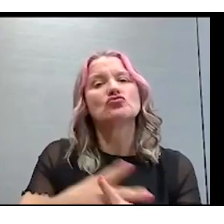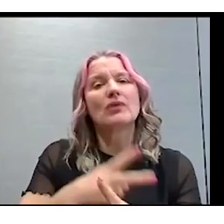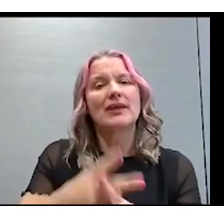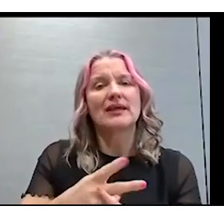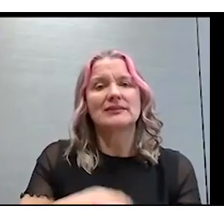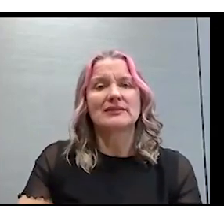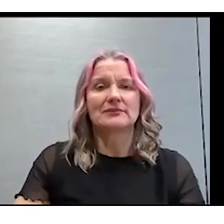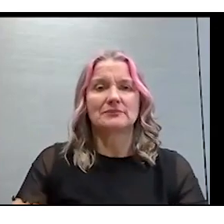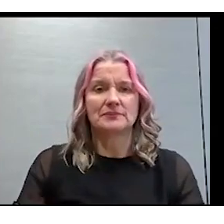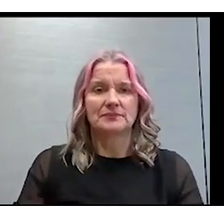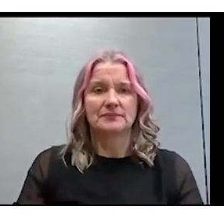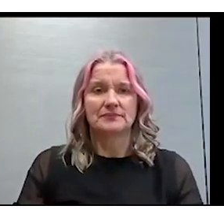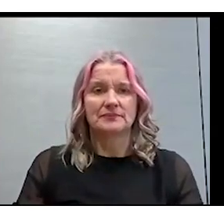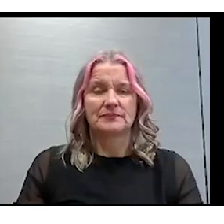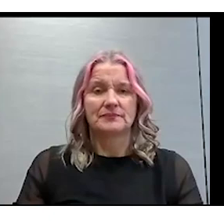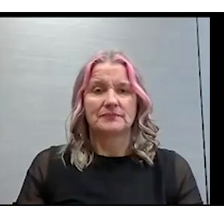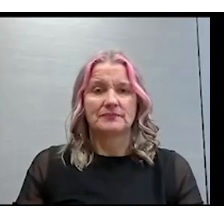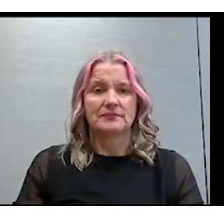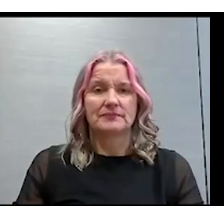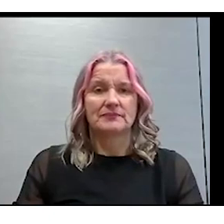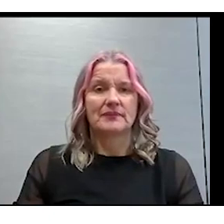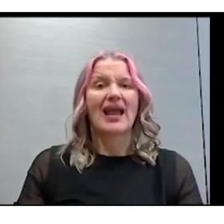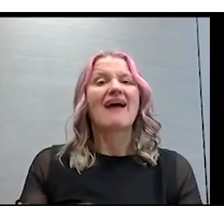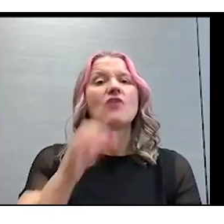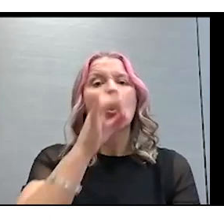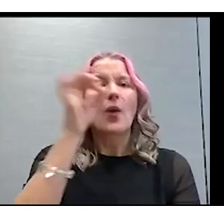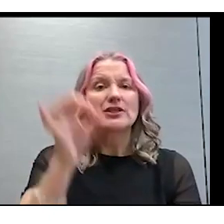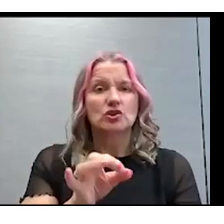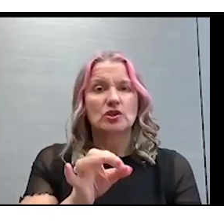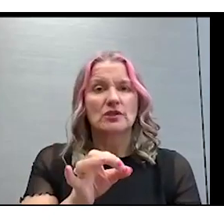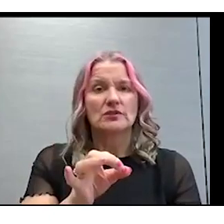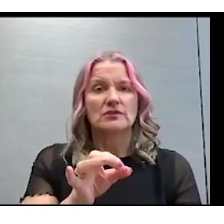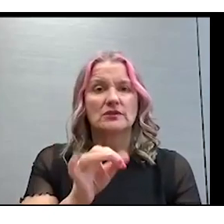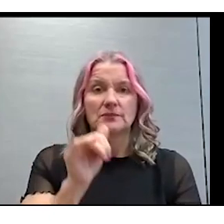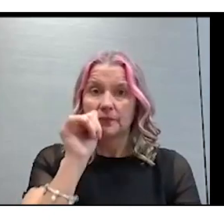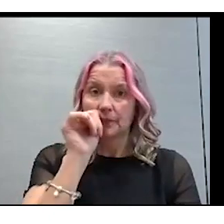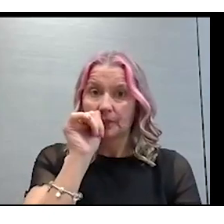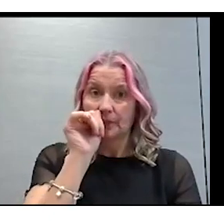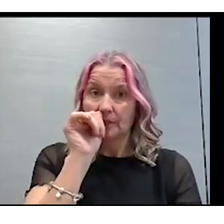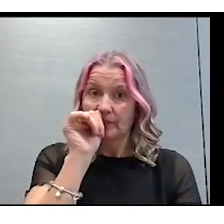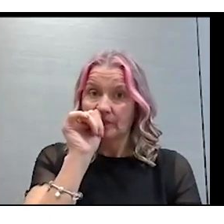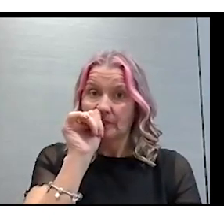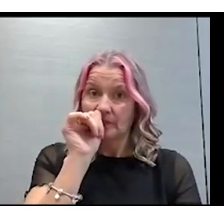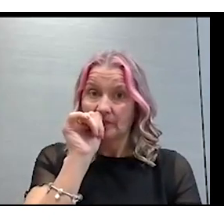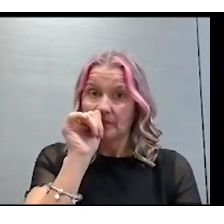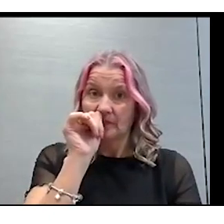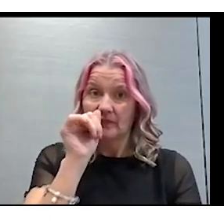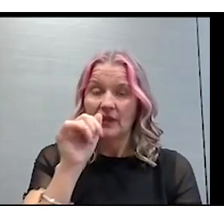[PERSON OFF CAMERA]: So we do have a question, to what extent can a user impact the language